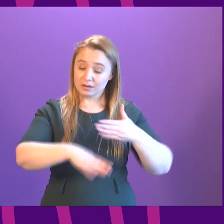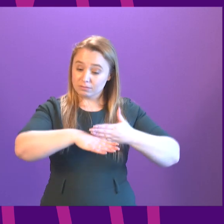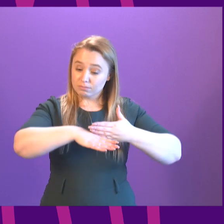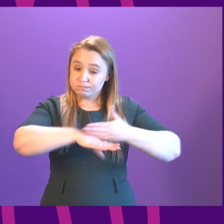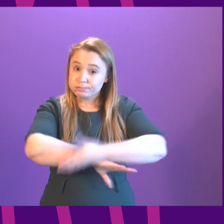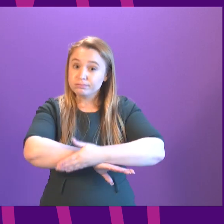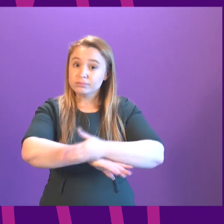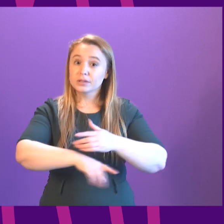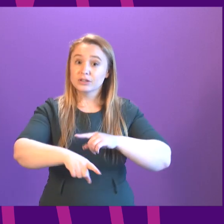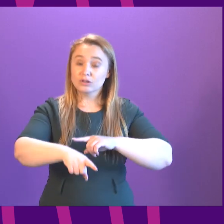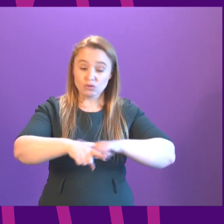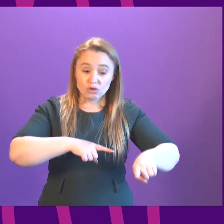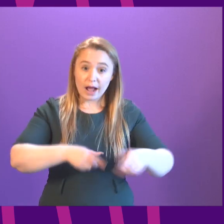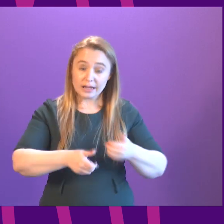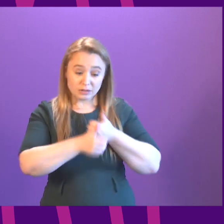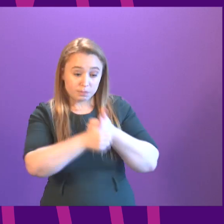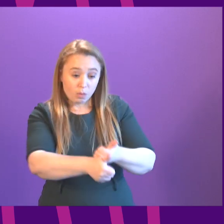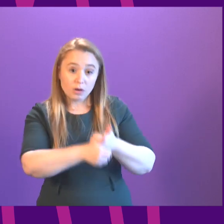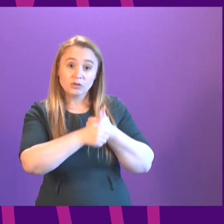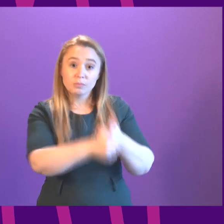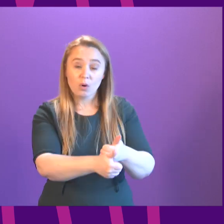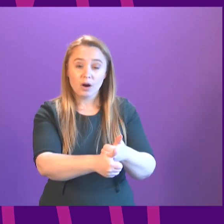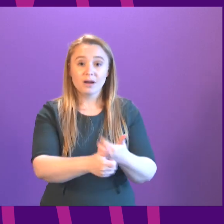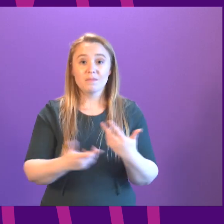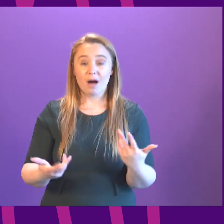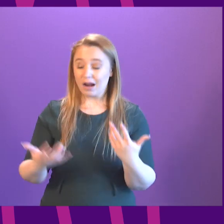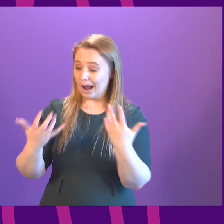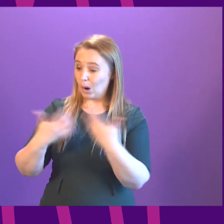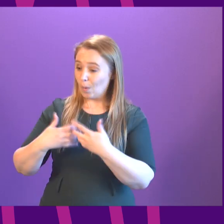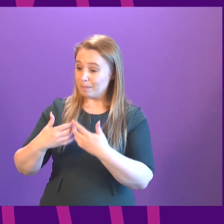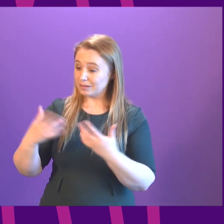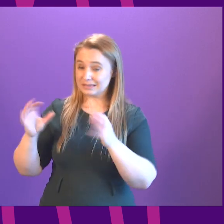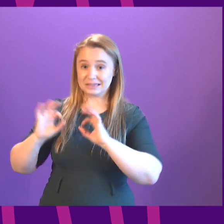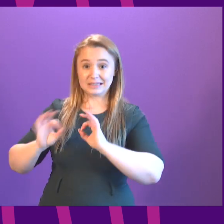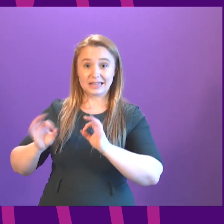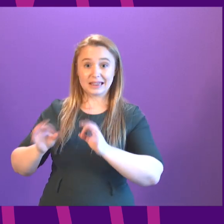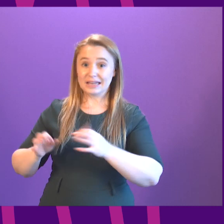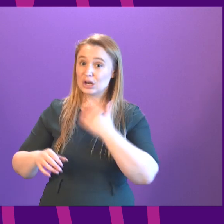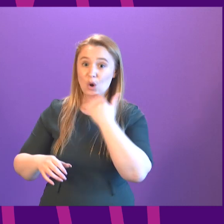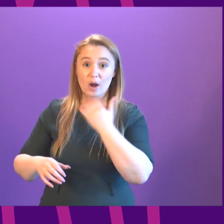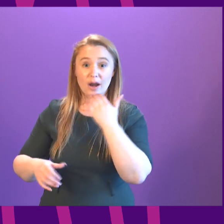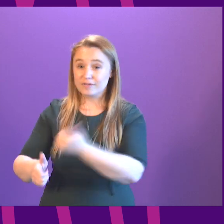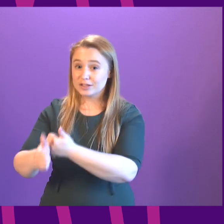have been ill-equipped to provide vital support and care to residents, many of whom have been